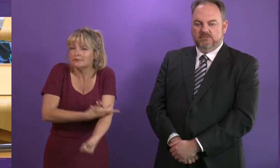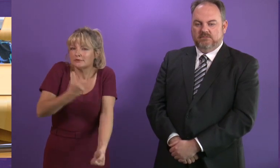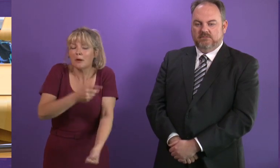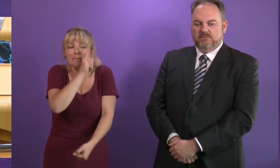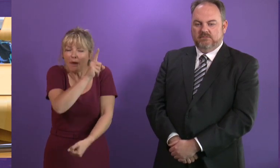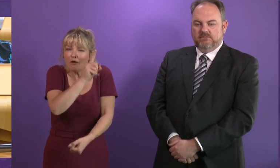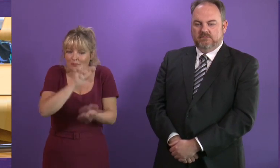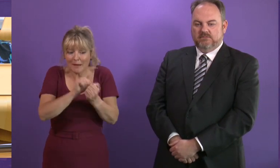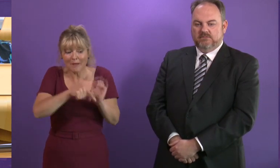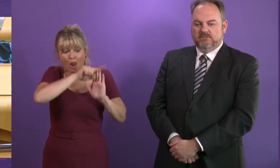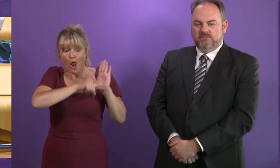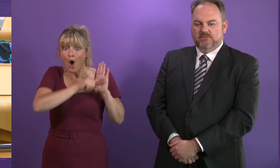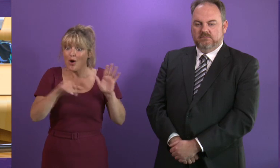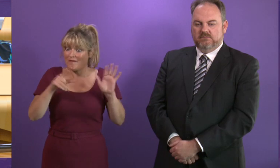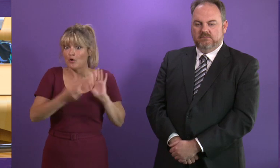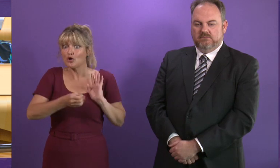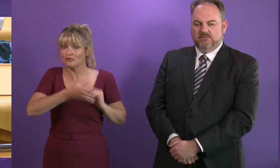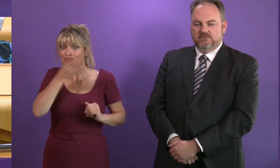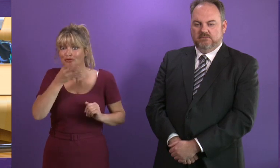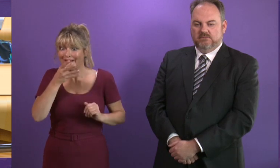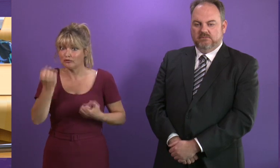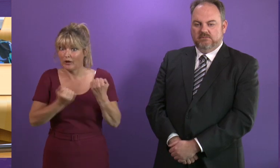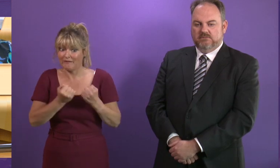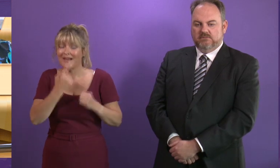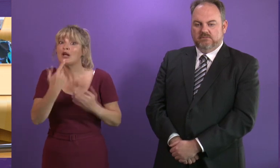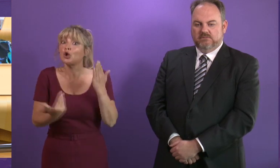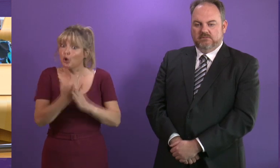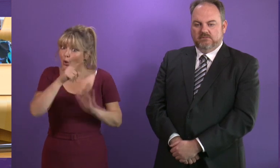ensure that we have the United Kingdom’s most robust laws against impaired and unsafe